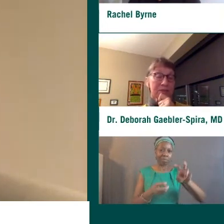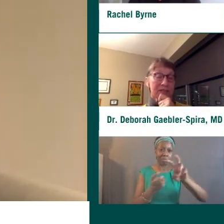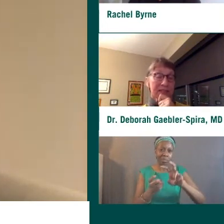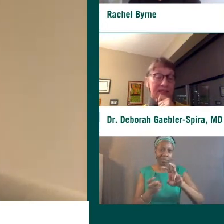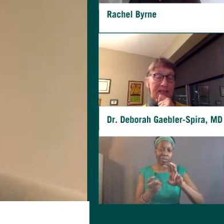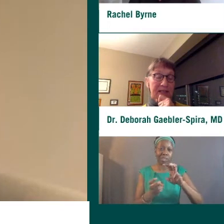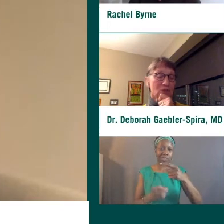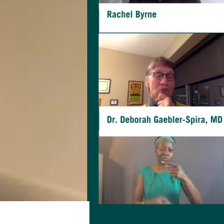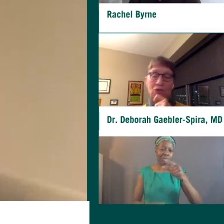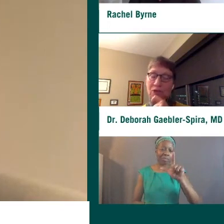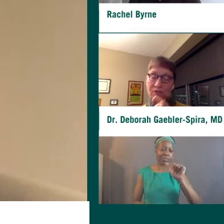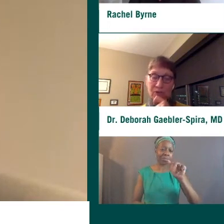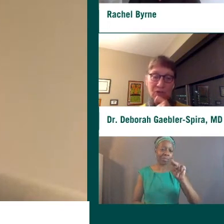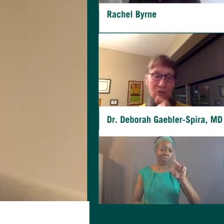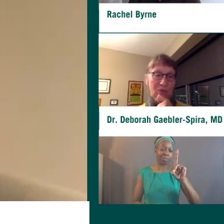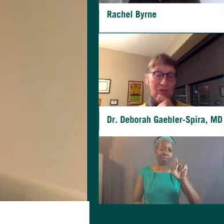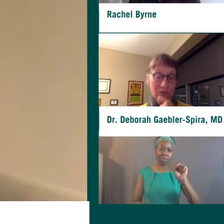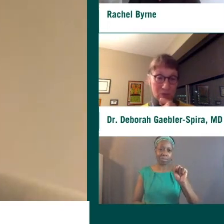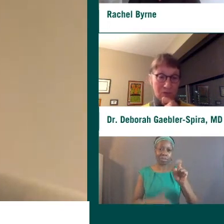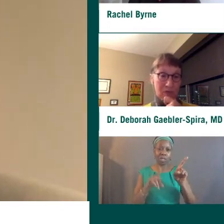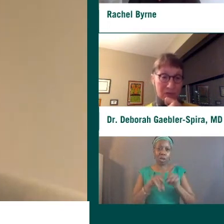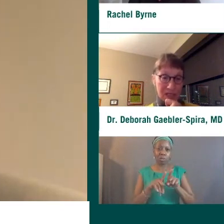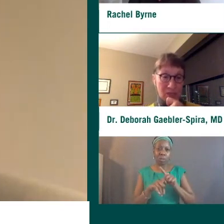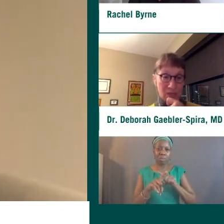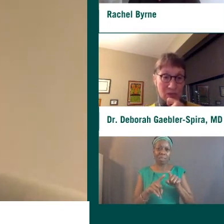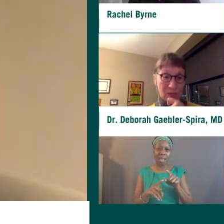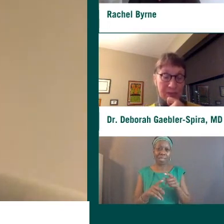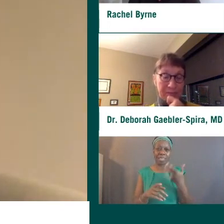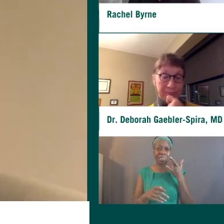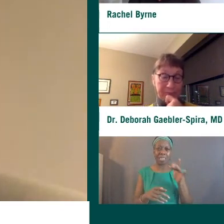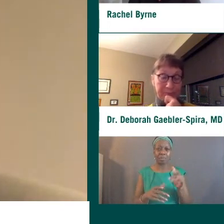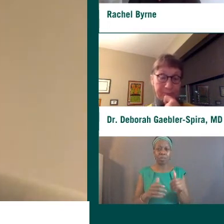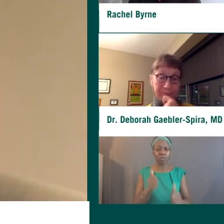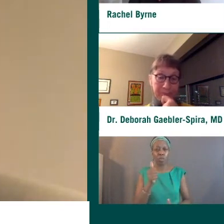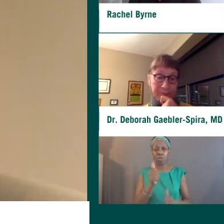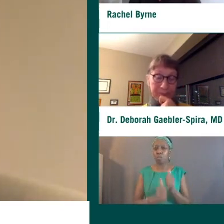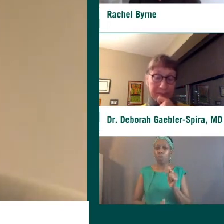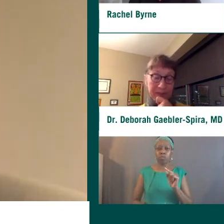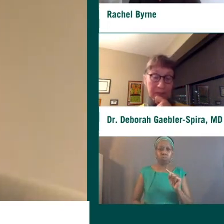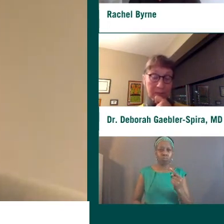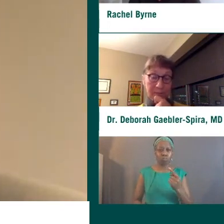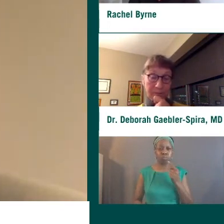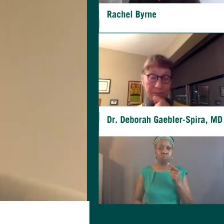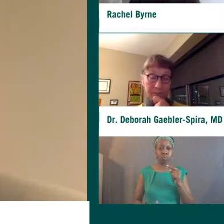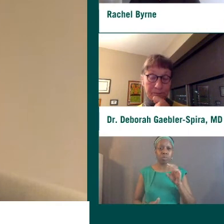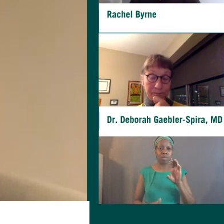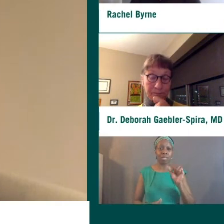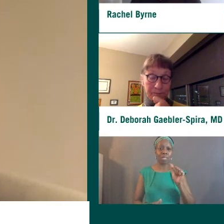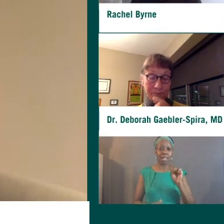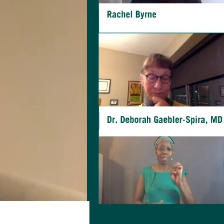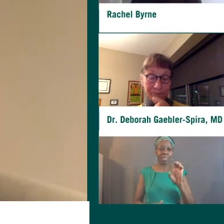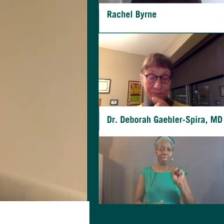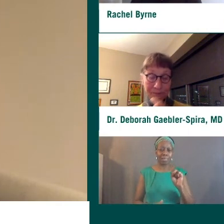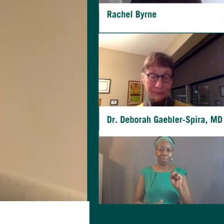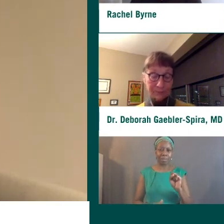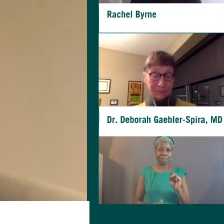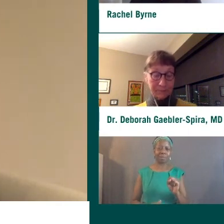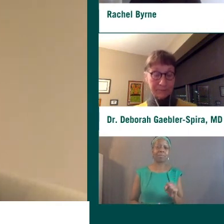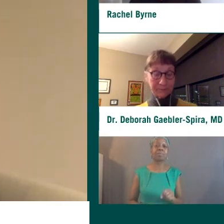but that's usually for just very severe cases. And this actually just brings up another question that's come through.